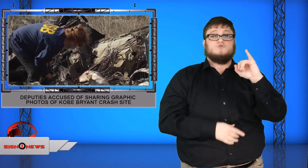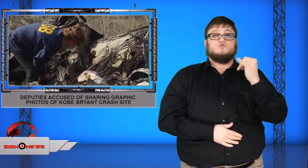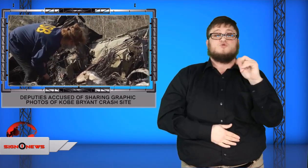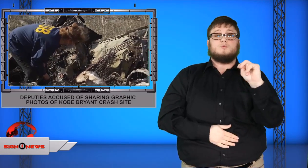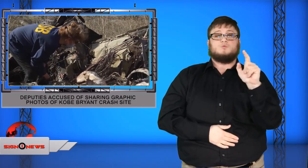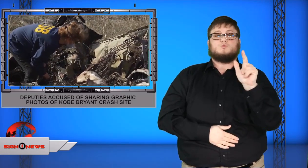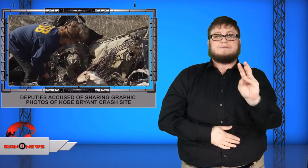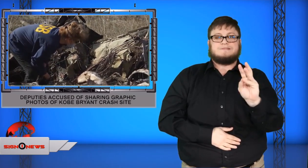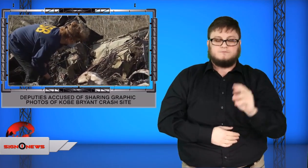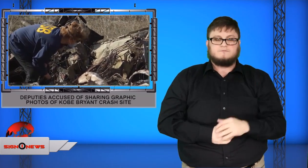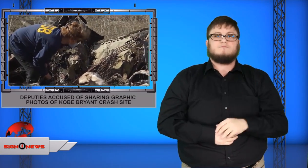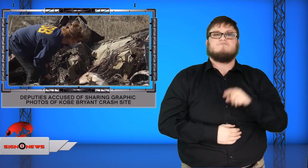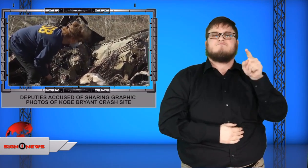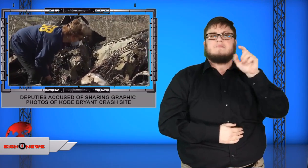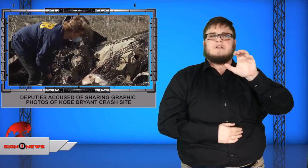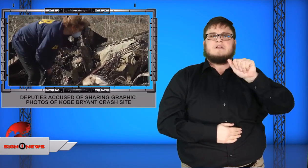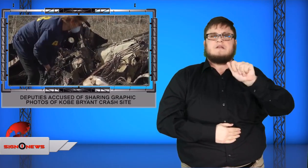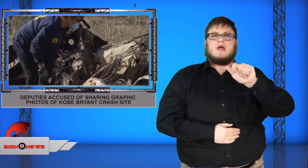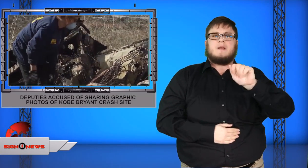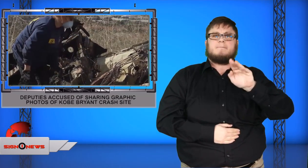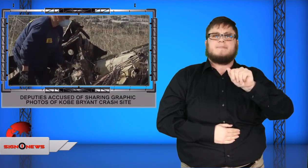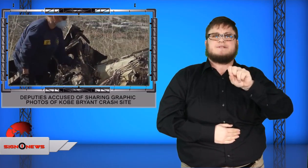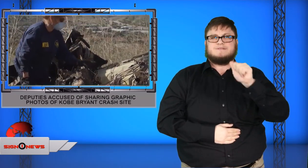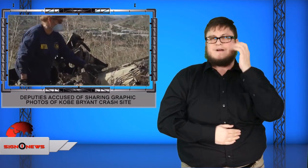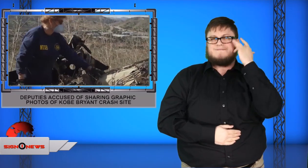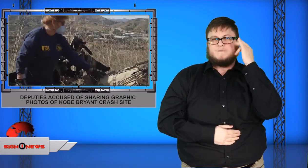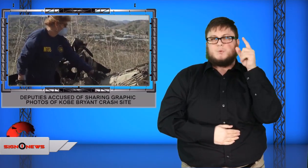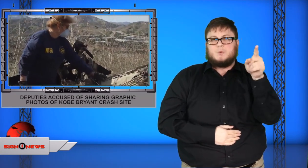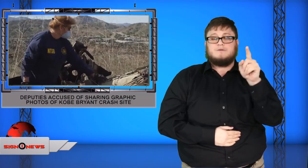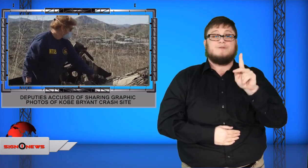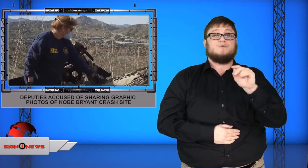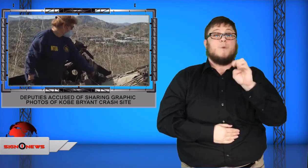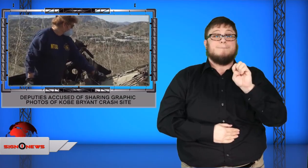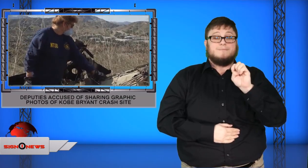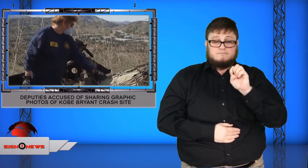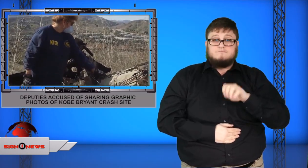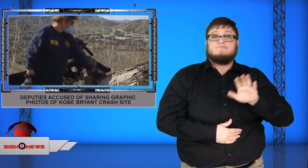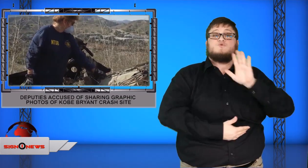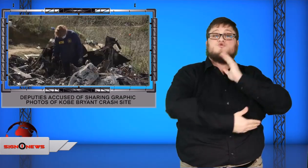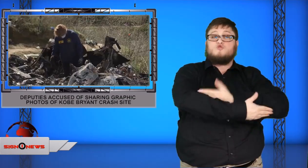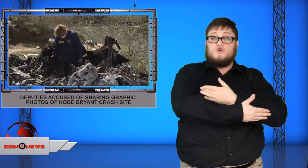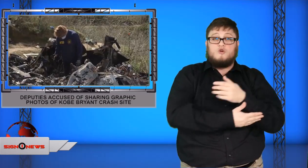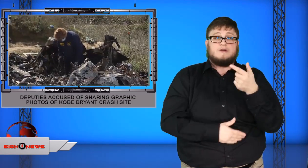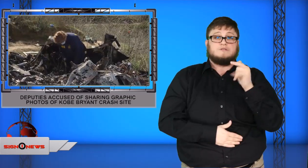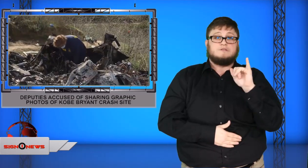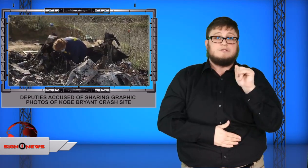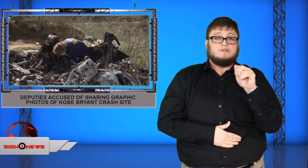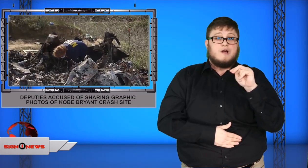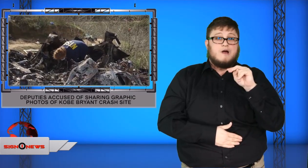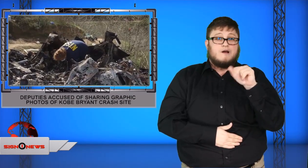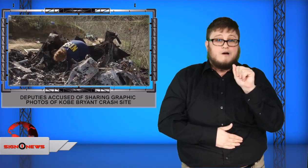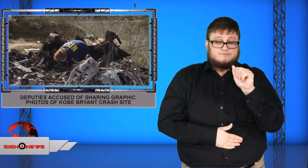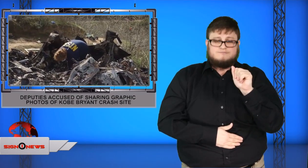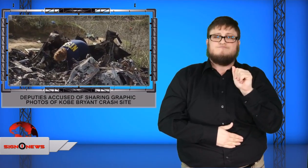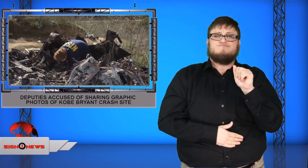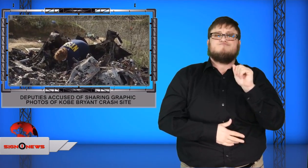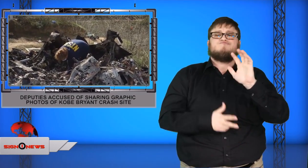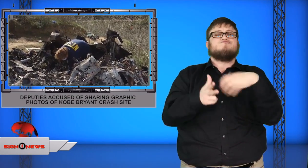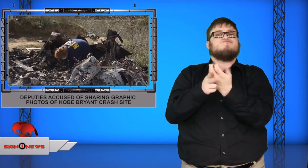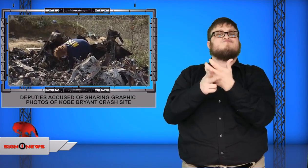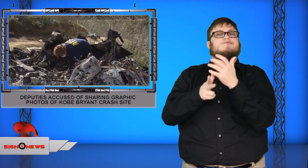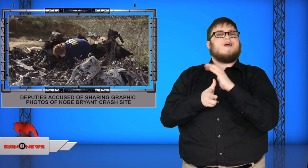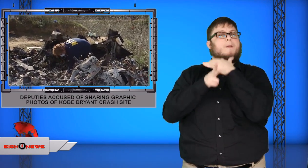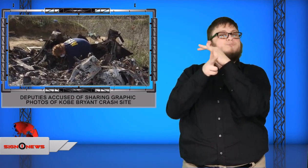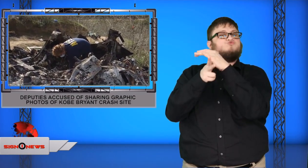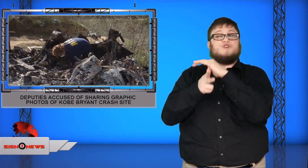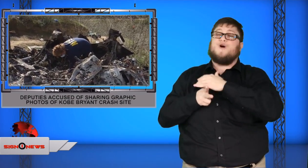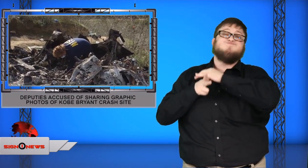The basketball legend and his daughter Gianna died after the helicopter they were in crashed